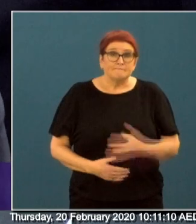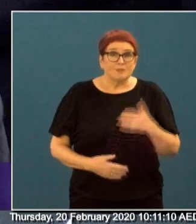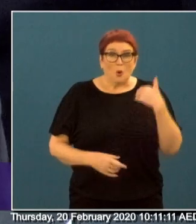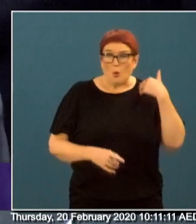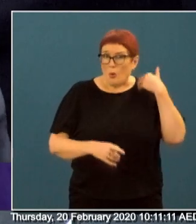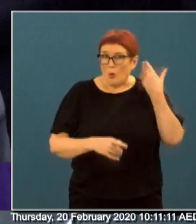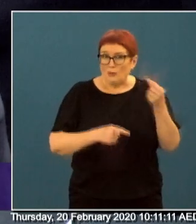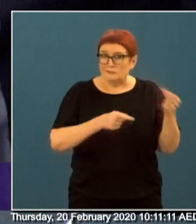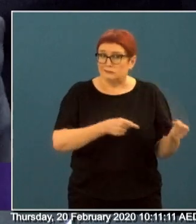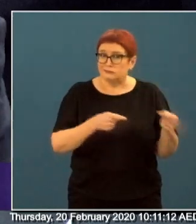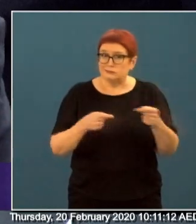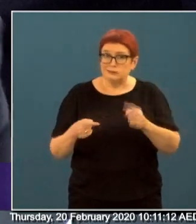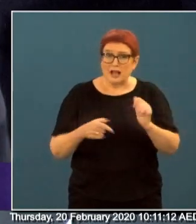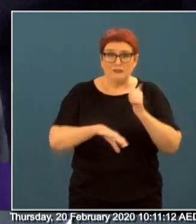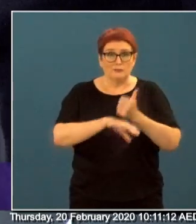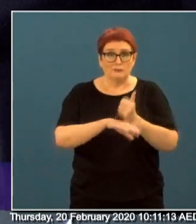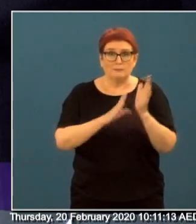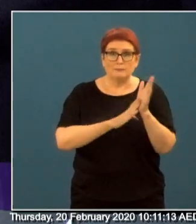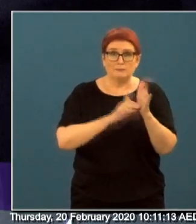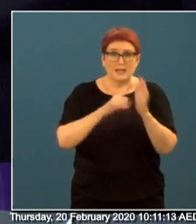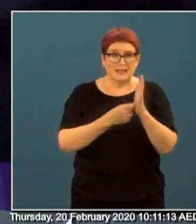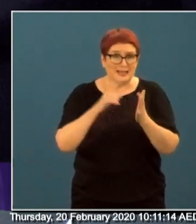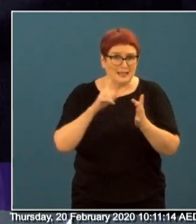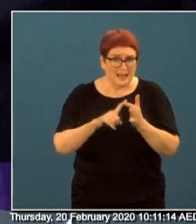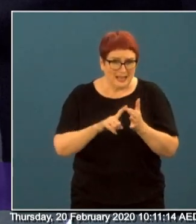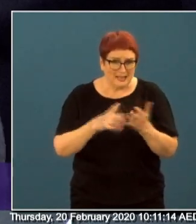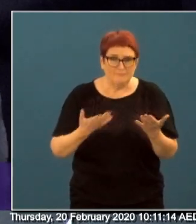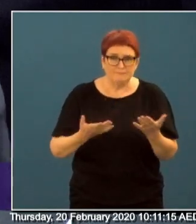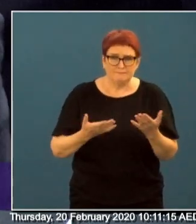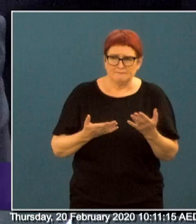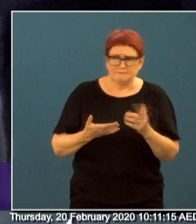the advent of Medicare as to what private insurance covers